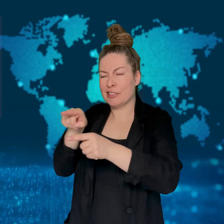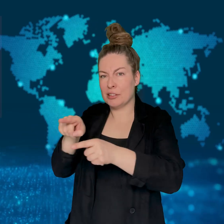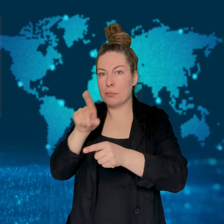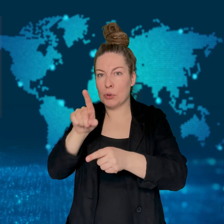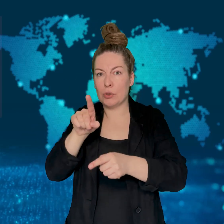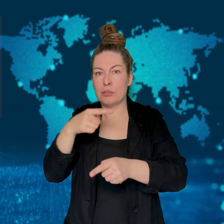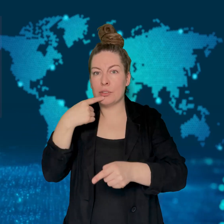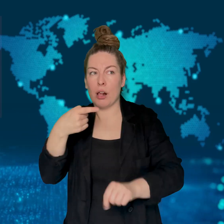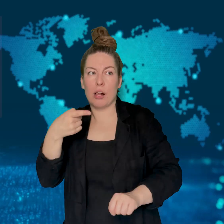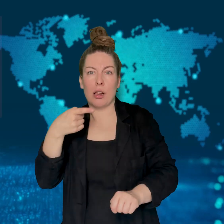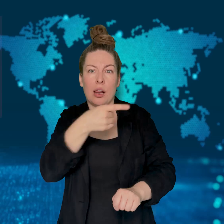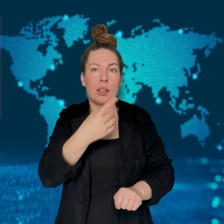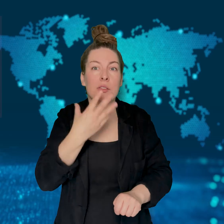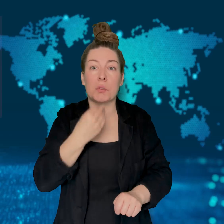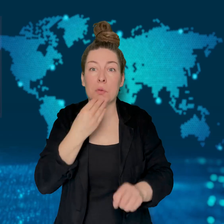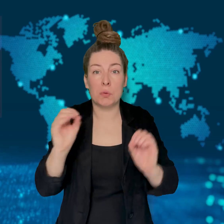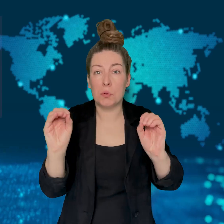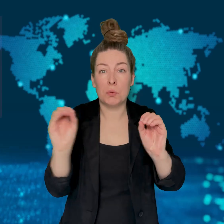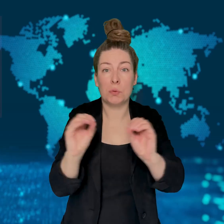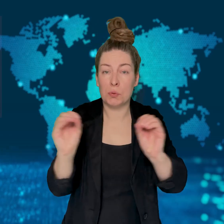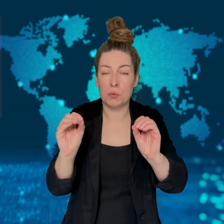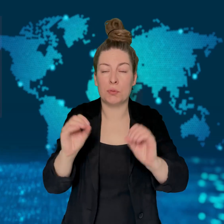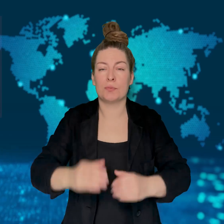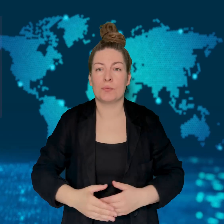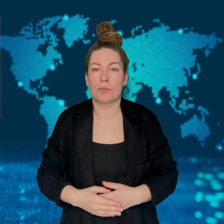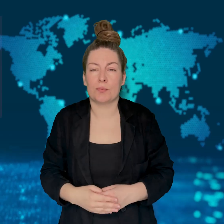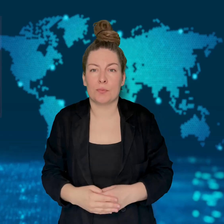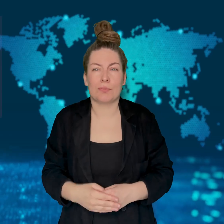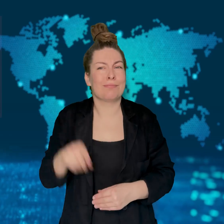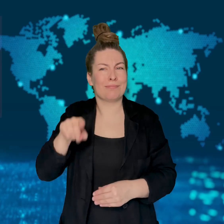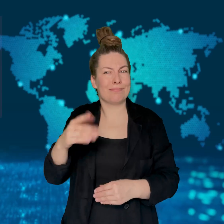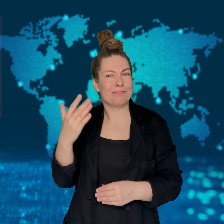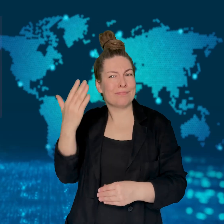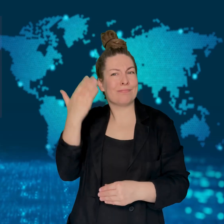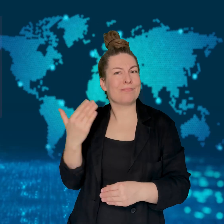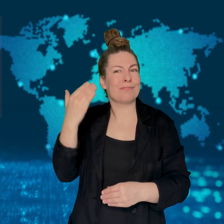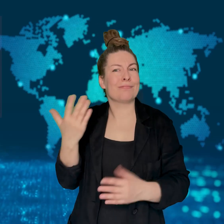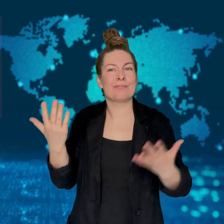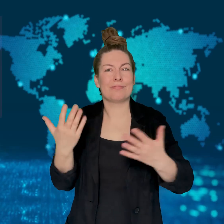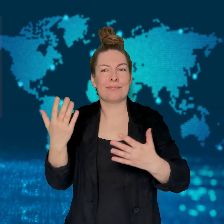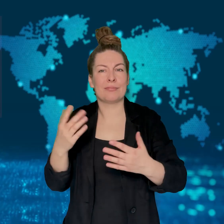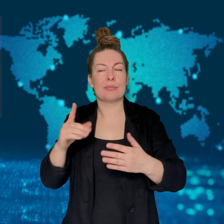Since Iran-backed Hamas attacked Israel on October 7th, there has